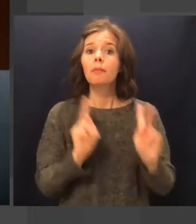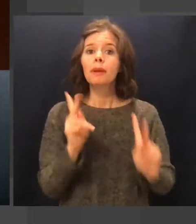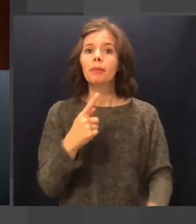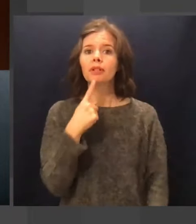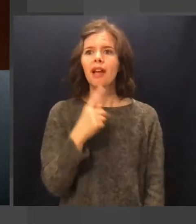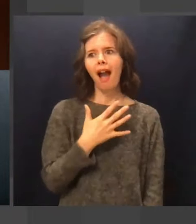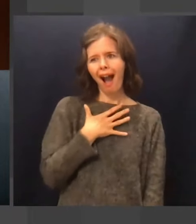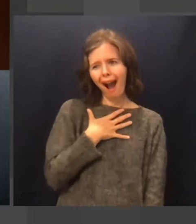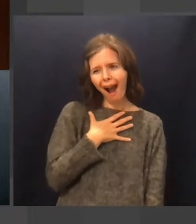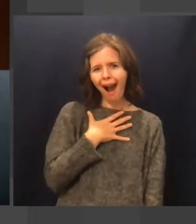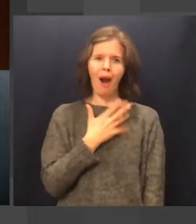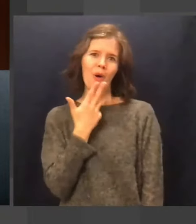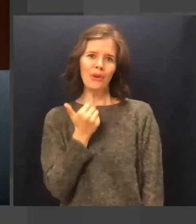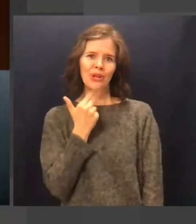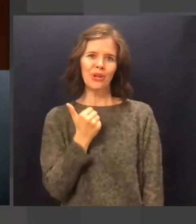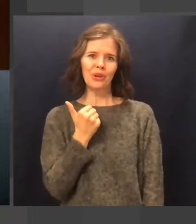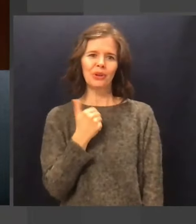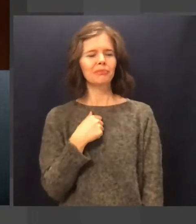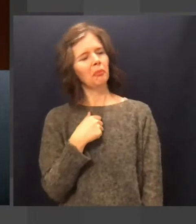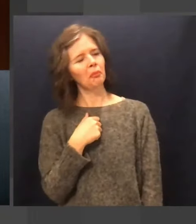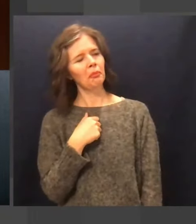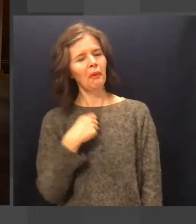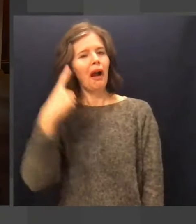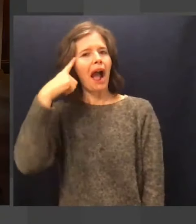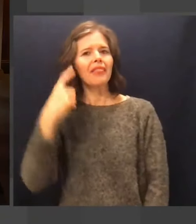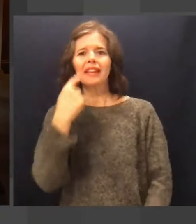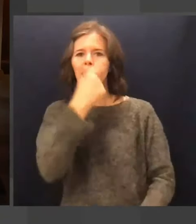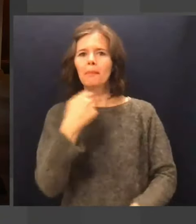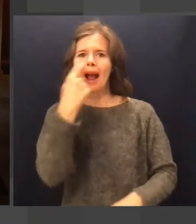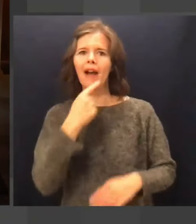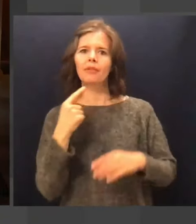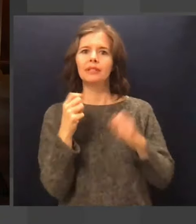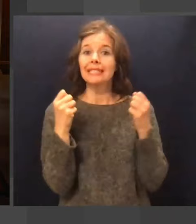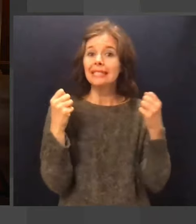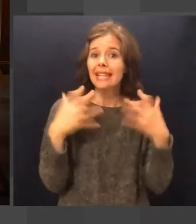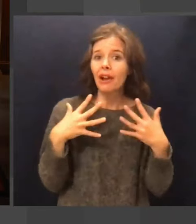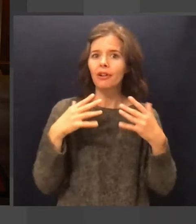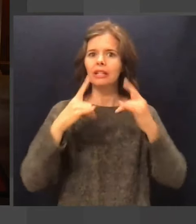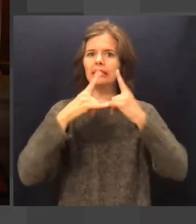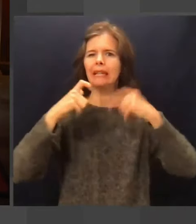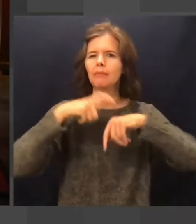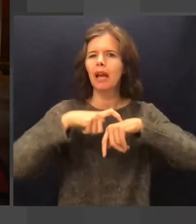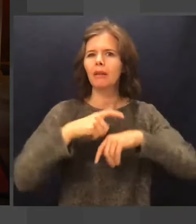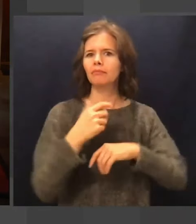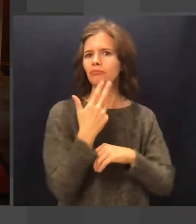REACTED LIKE IT'S SO CUTE. WHICH I THINK IT'S MORE SCARY